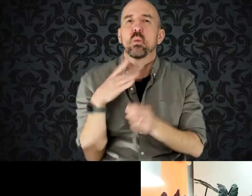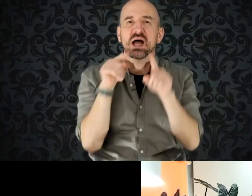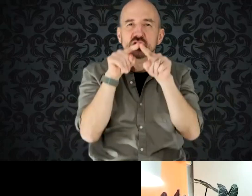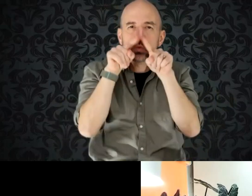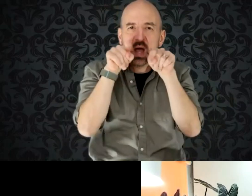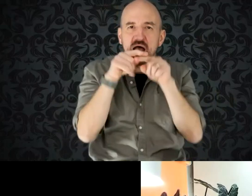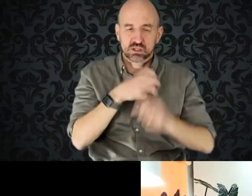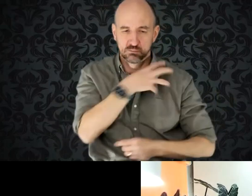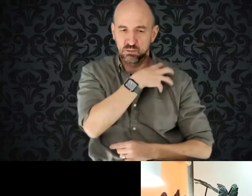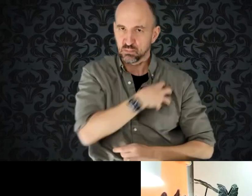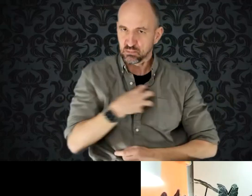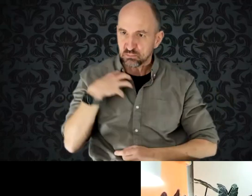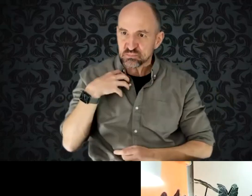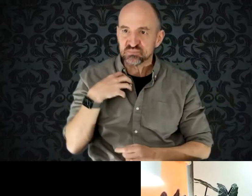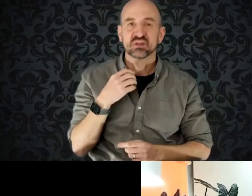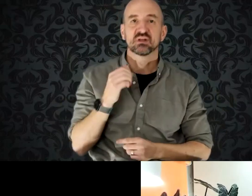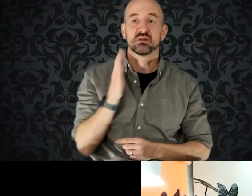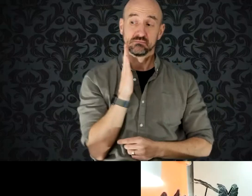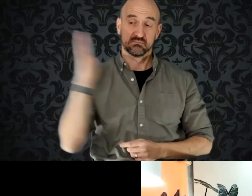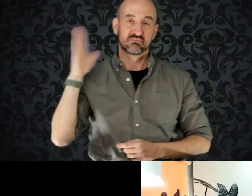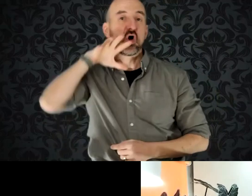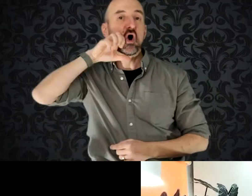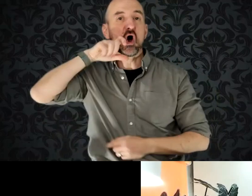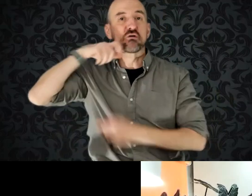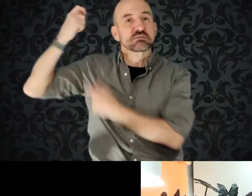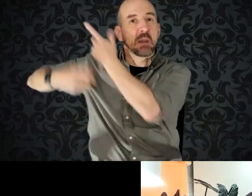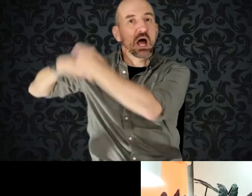icon once he has shared on the corner, you will still be